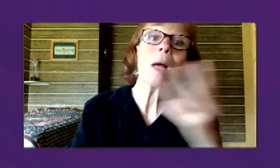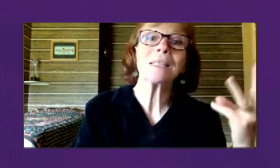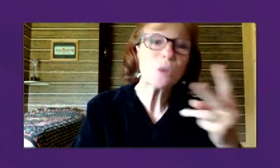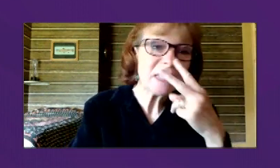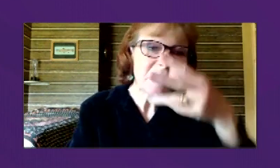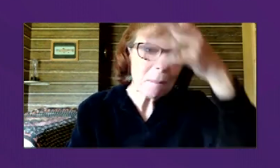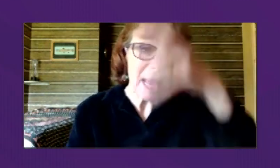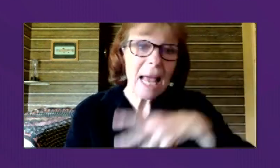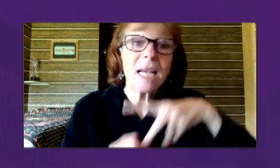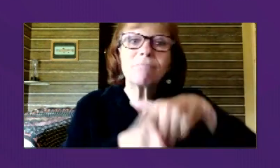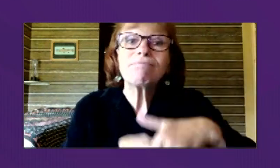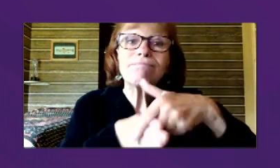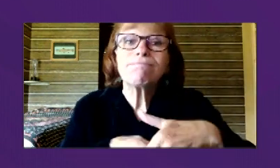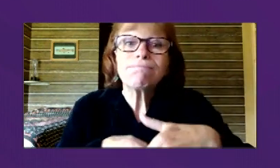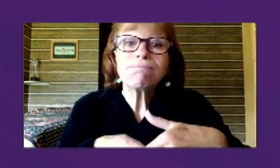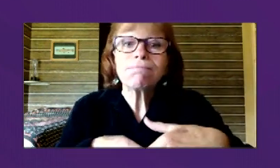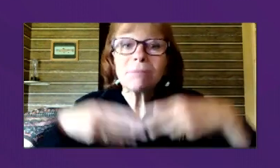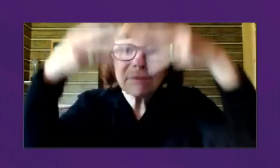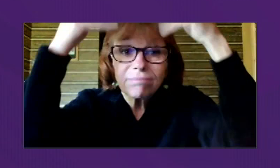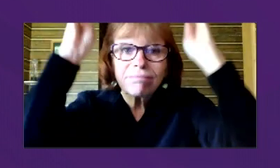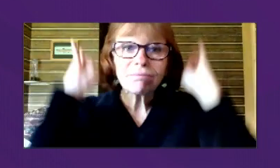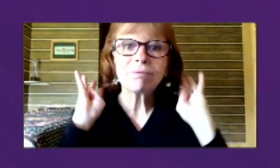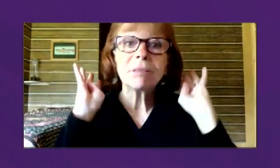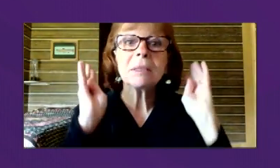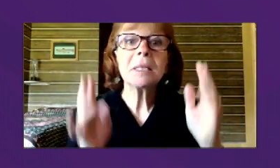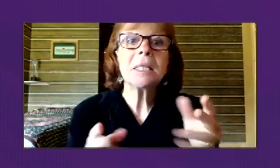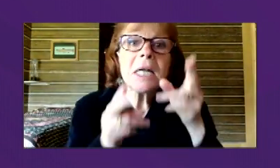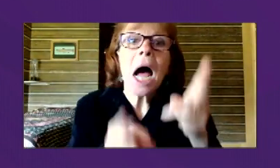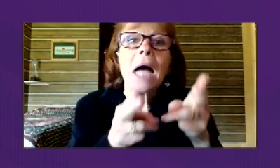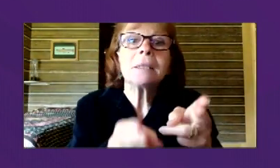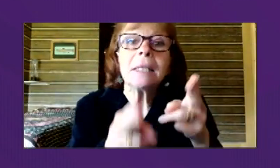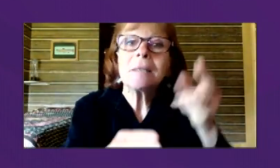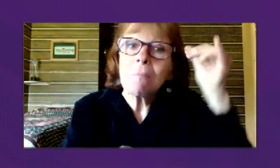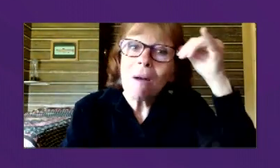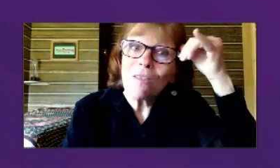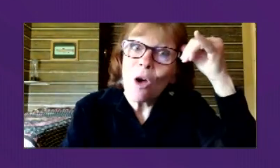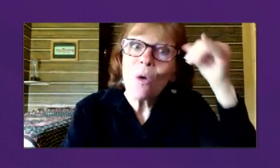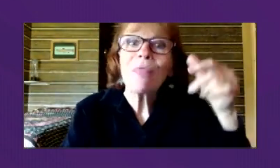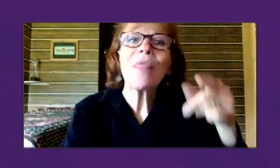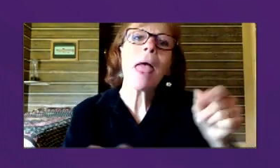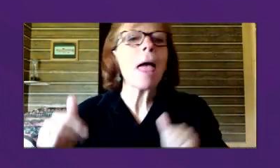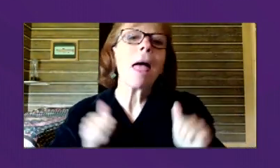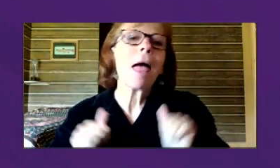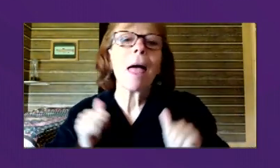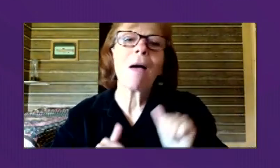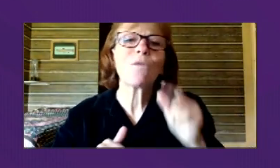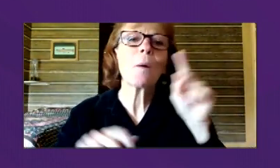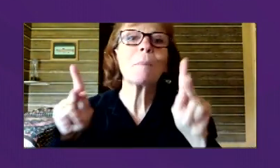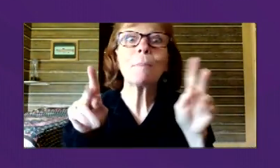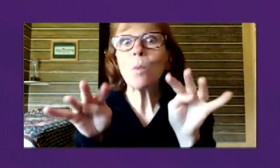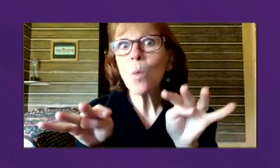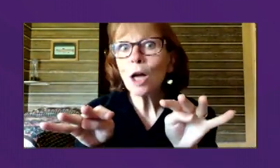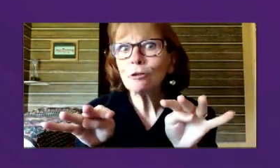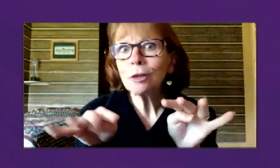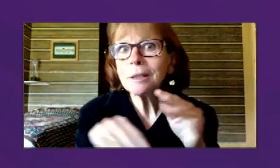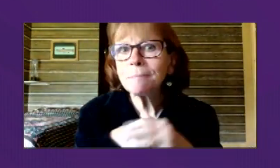And this was done as a reenactment for spectators. We spoke earlier about developing very specific